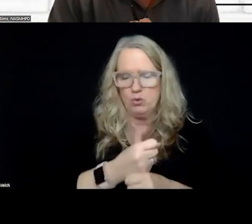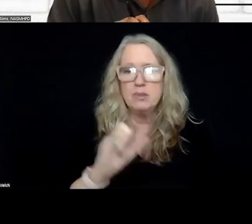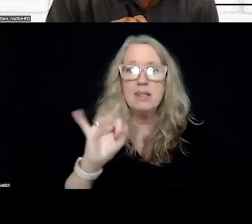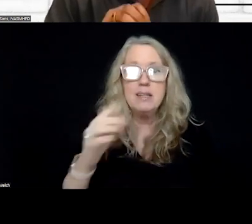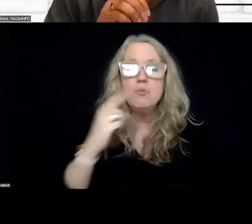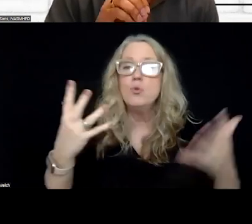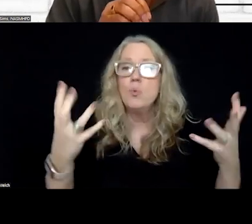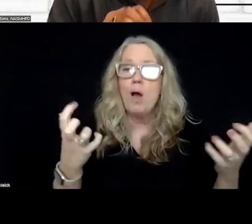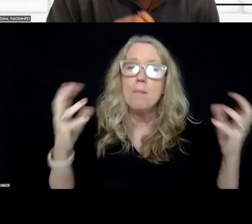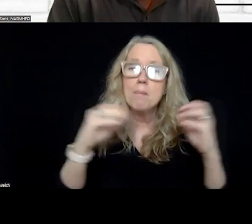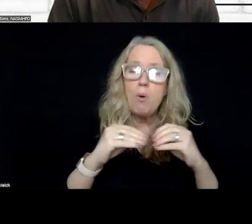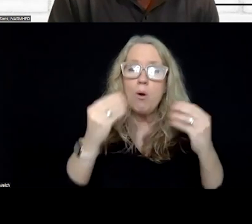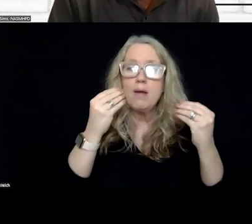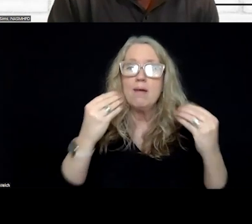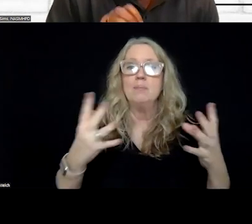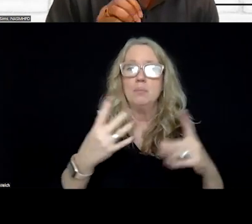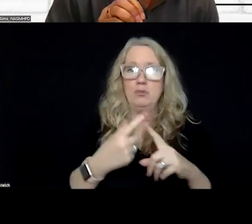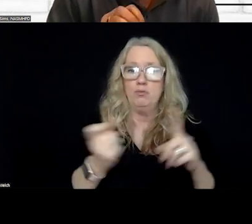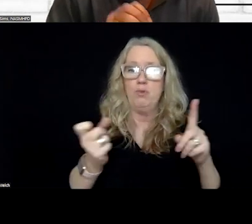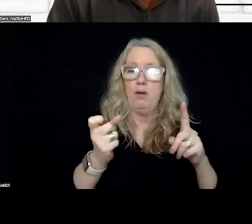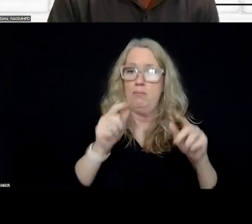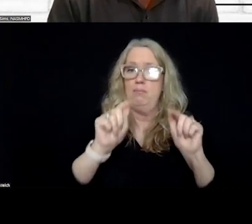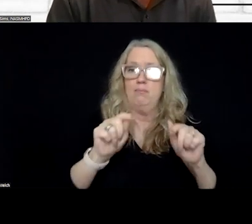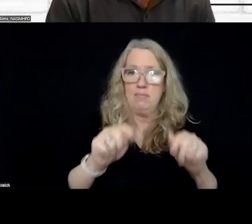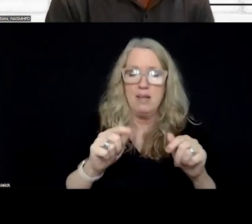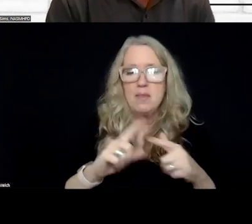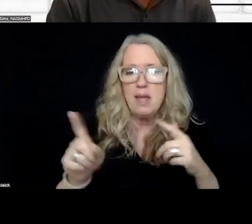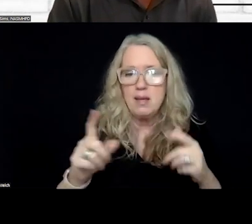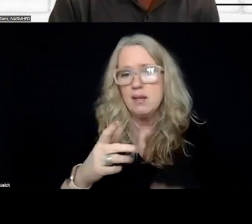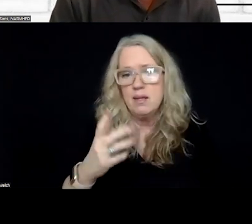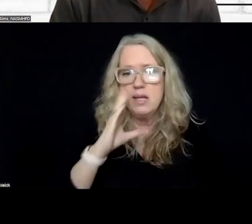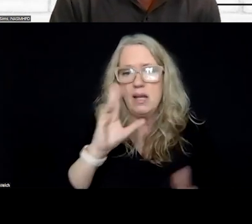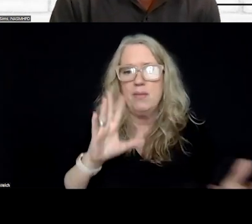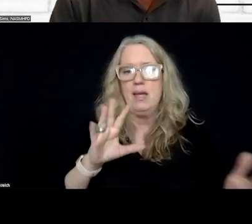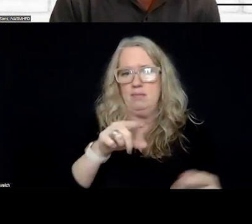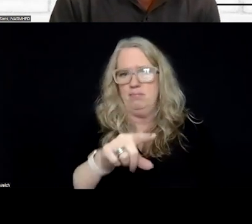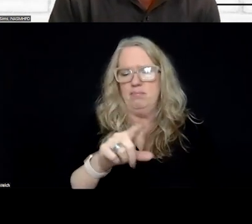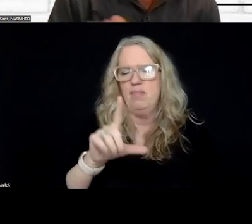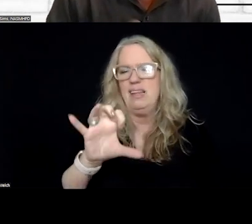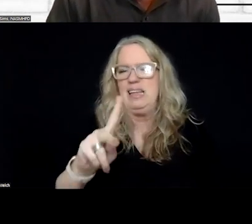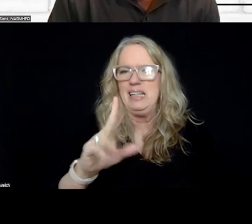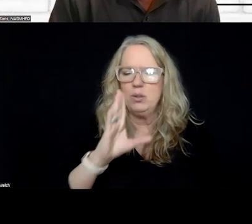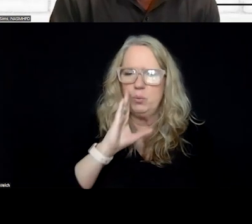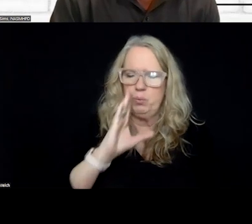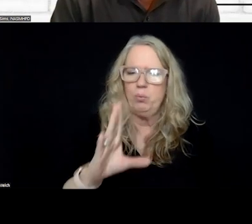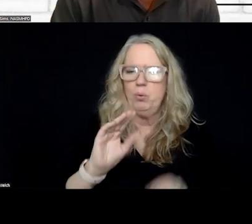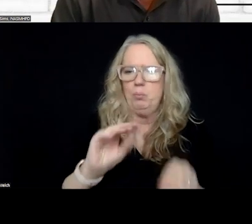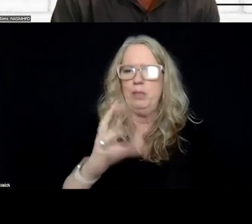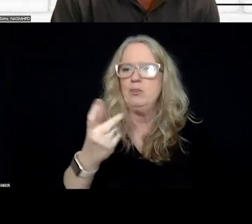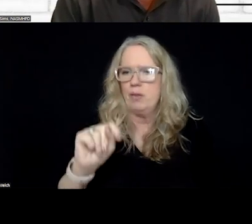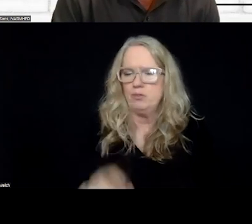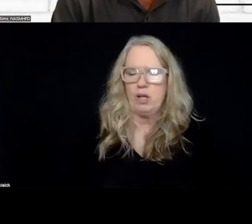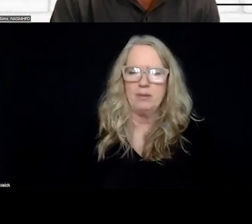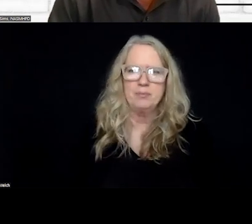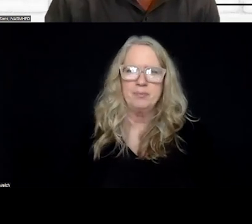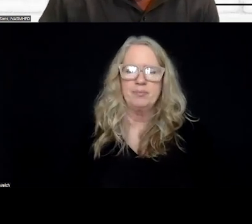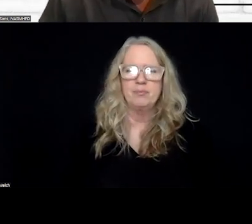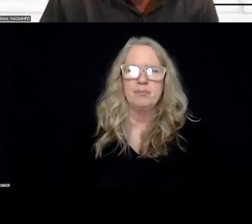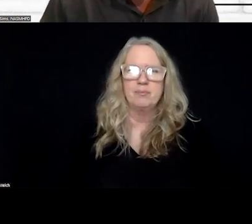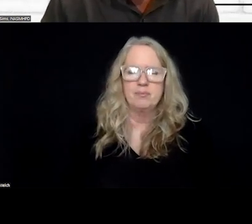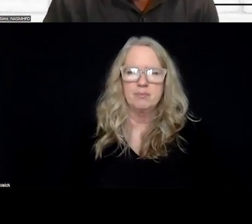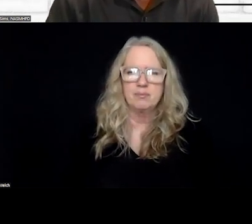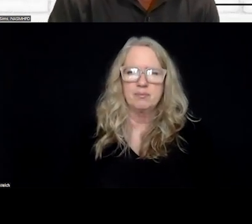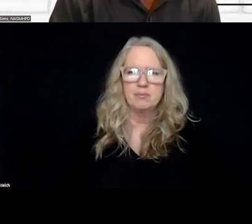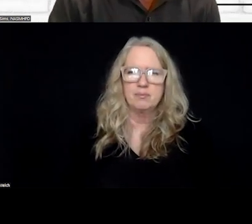INFORMATION FROM THIS, PLEASE CONNECT TO THE LINK THAT WILL BE PUT INTO THE CHAT BOX.